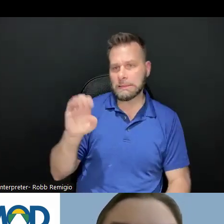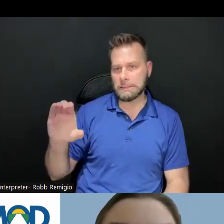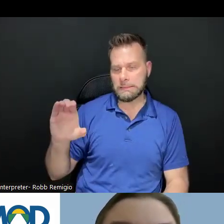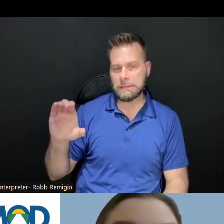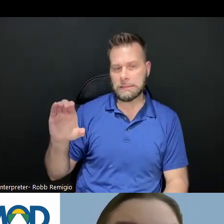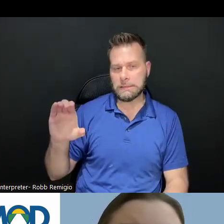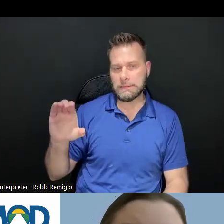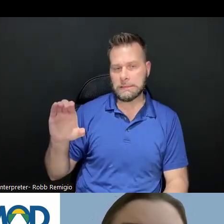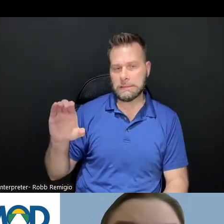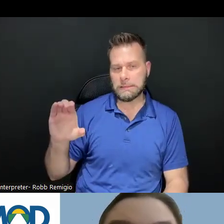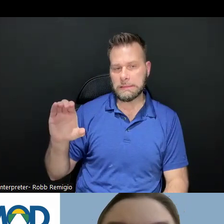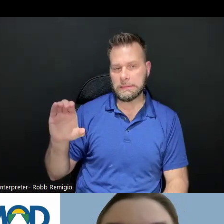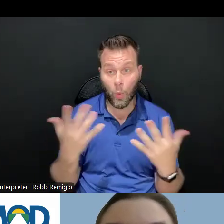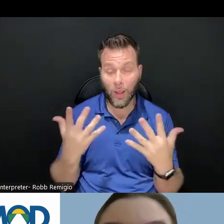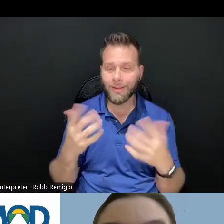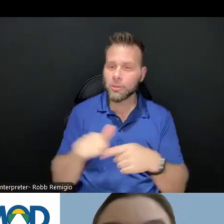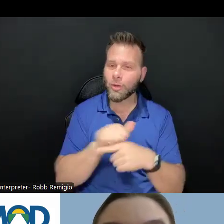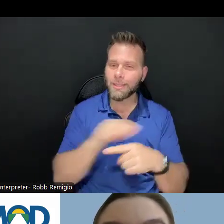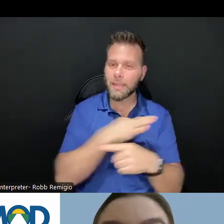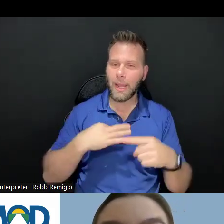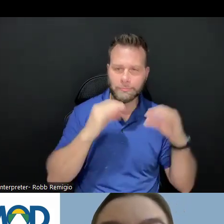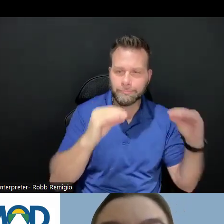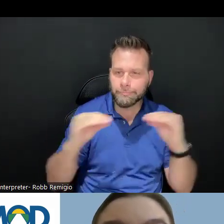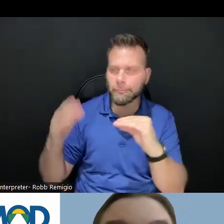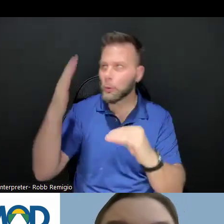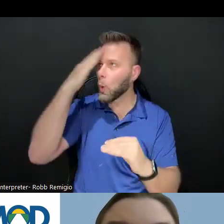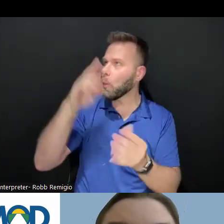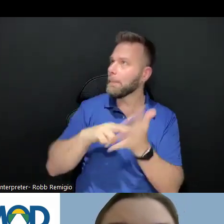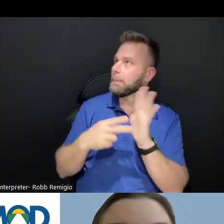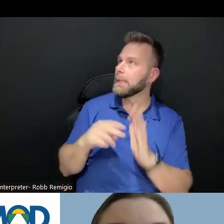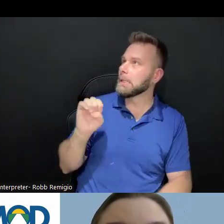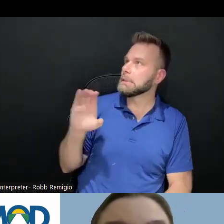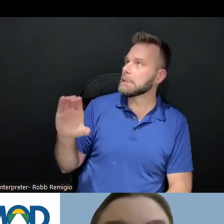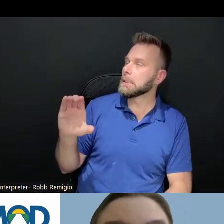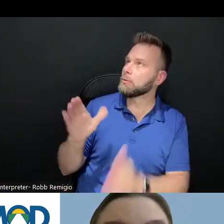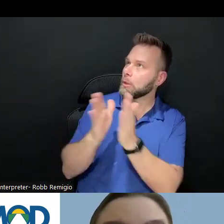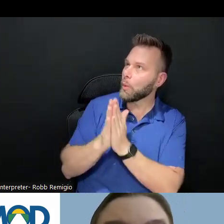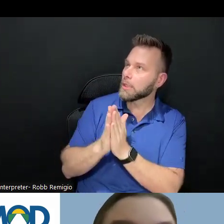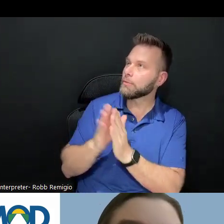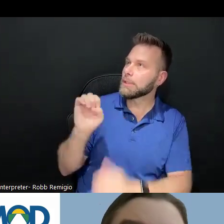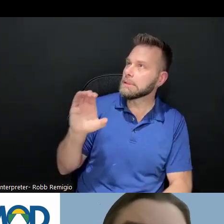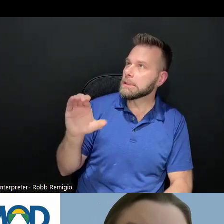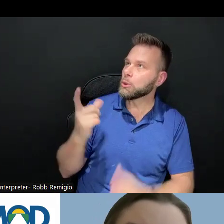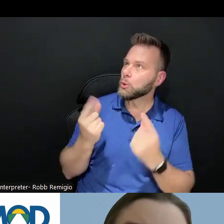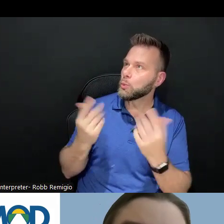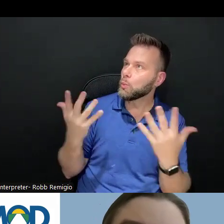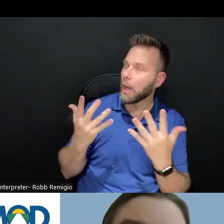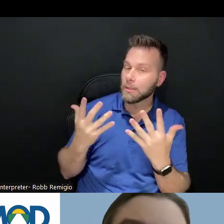So, this includes training You want staff to be able to know how to respond to requests for effective communication.